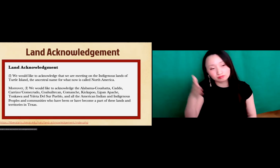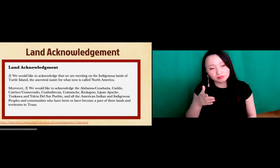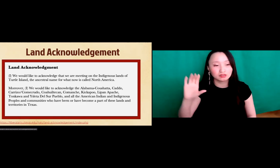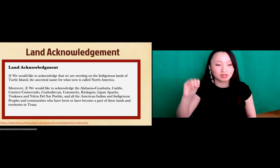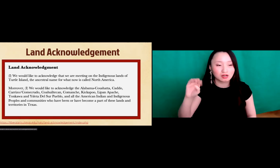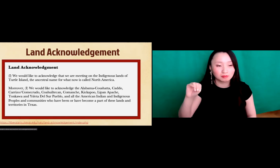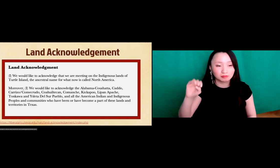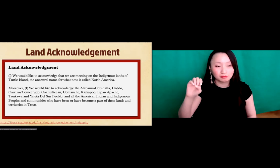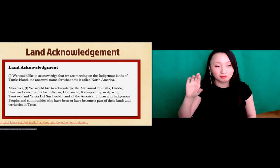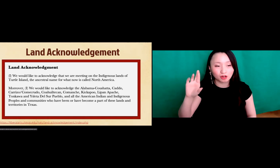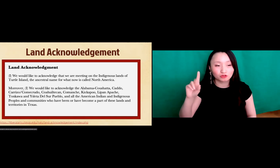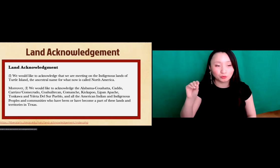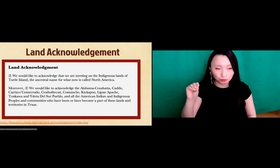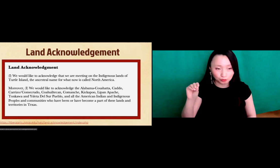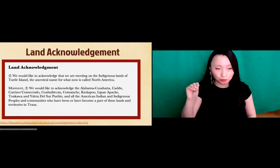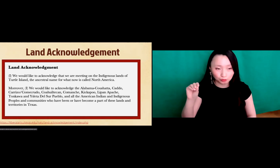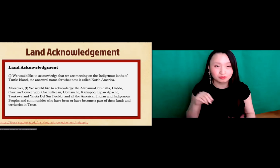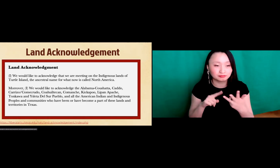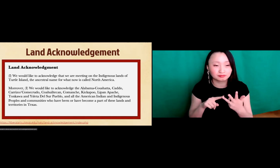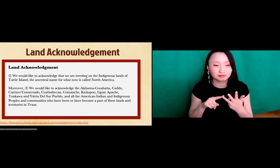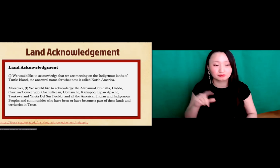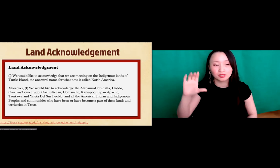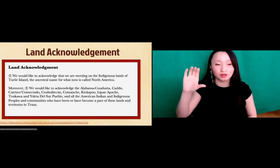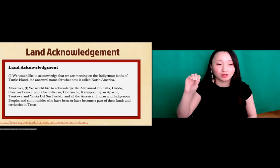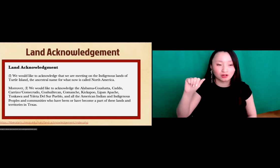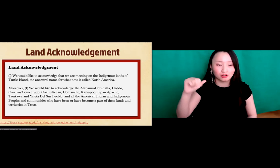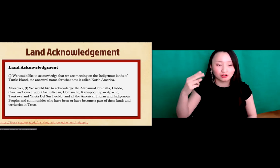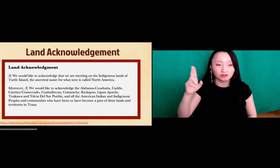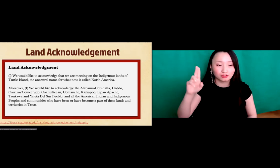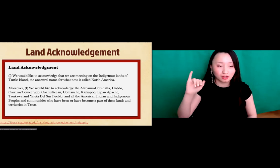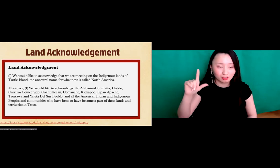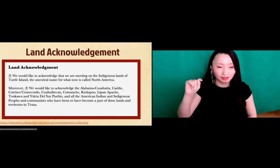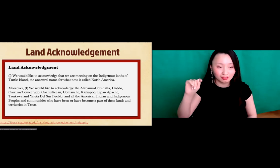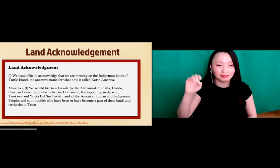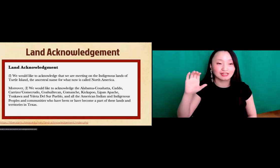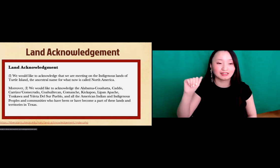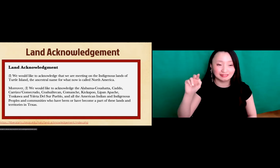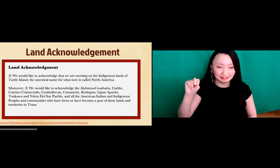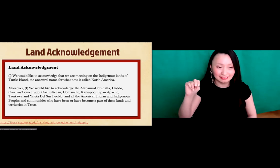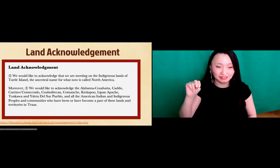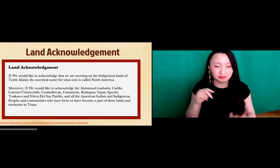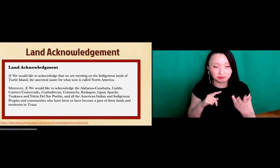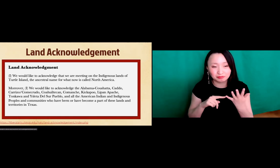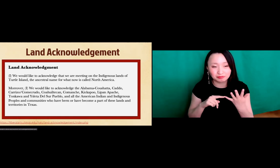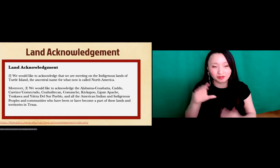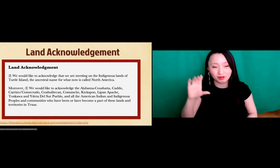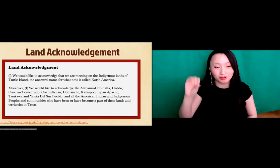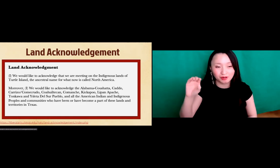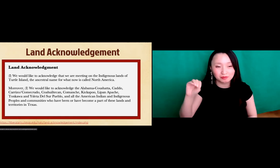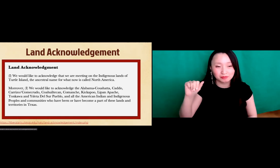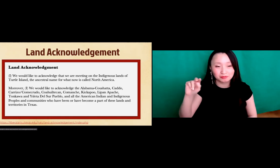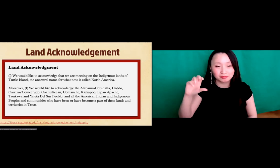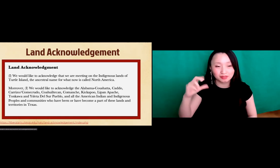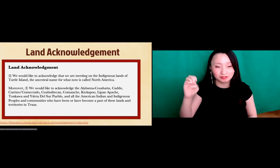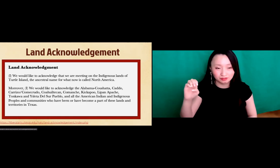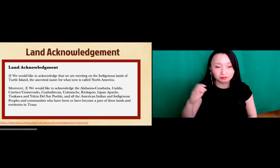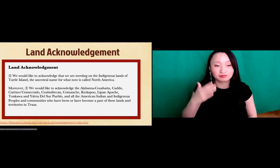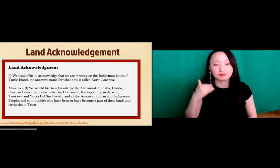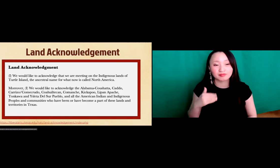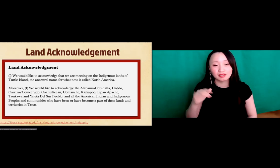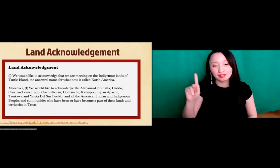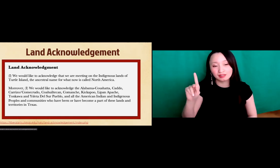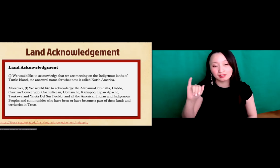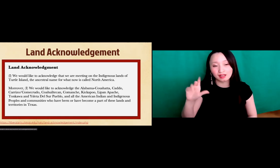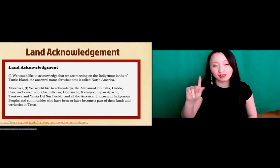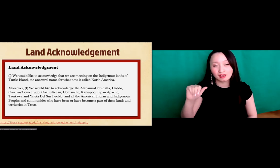The Carrazo. Comecrudo. The Coaluiltecan. Comanche.